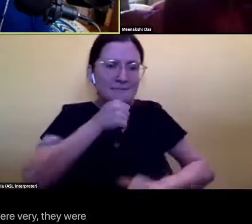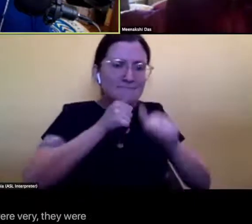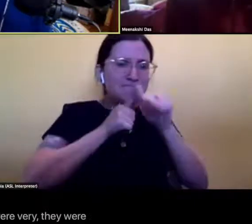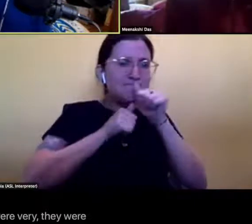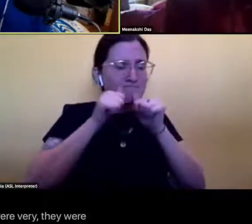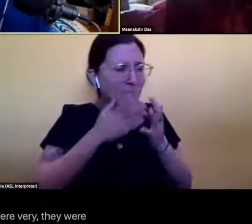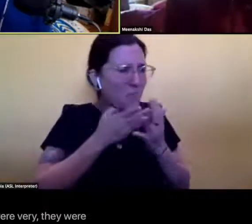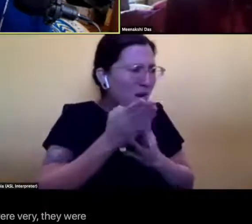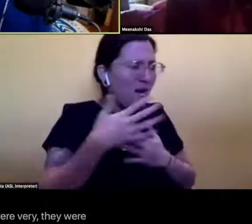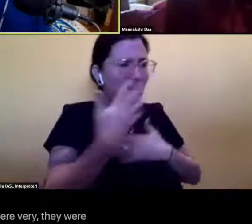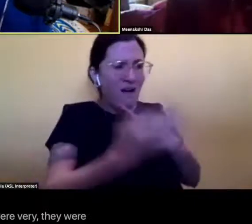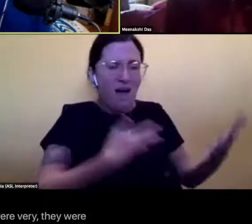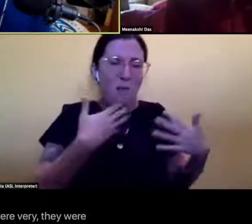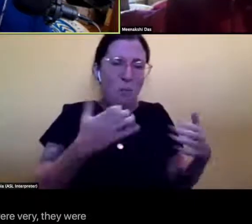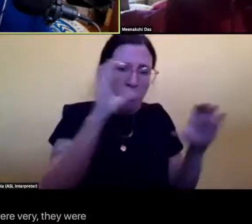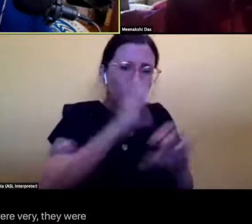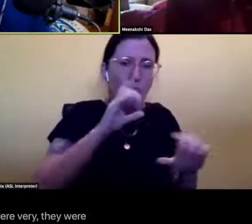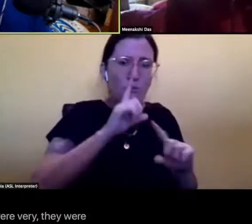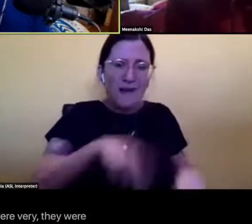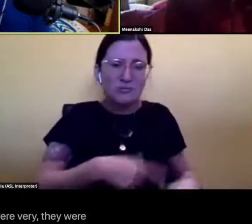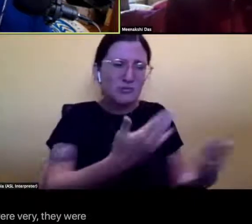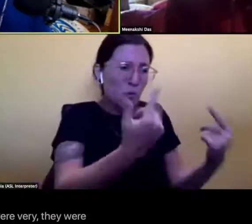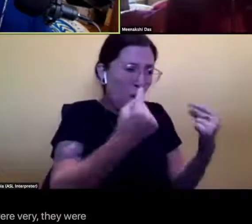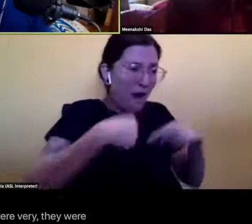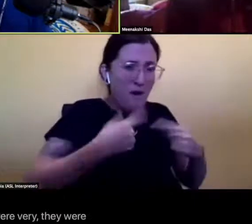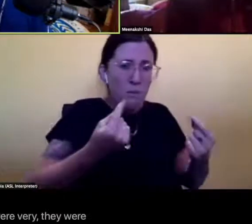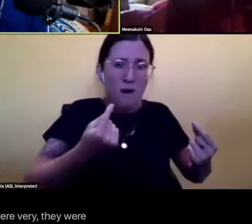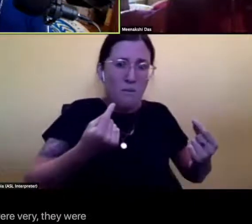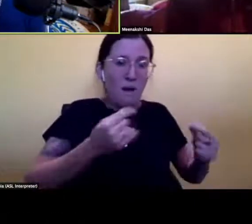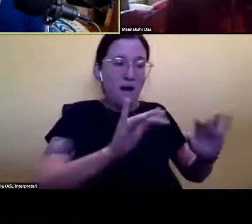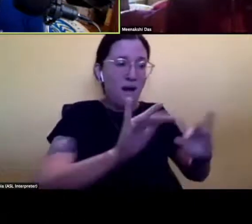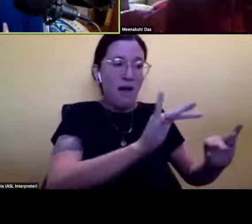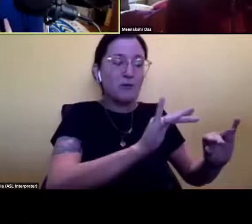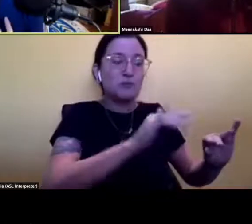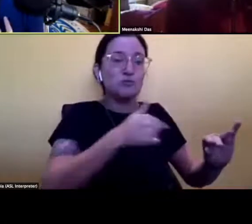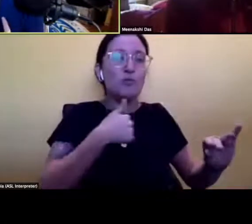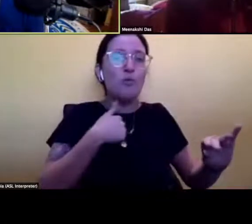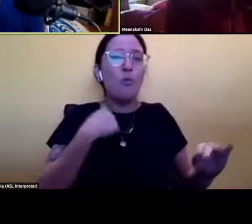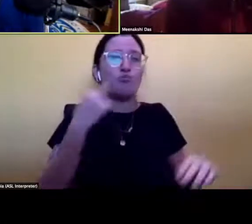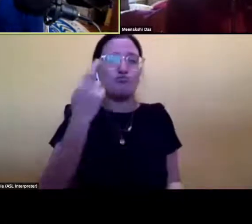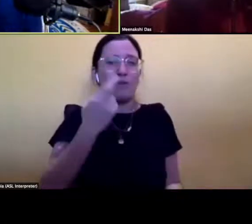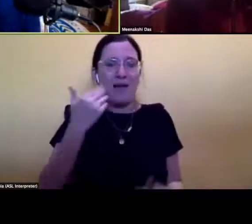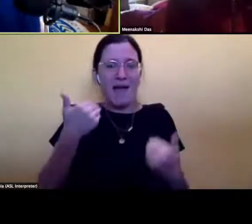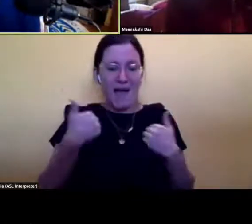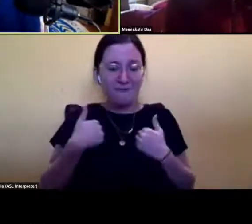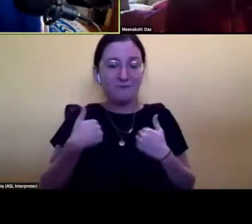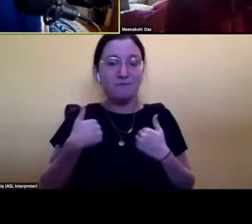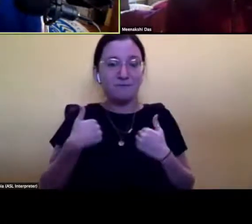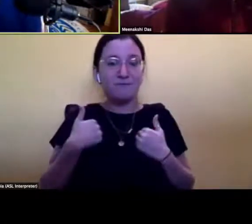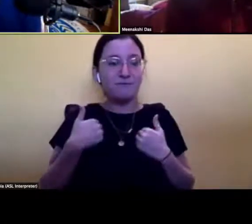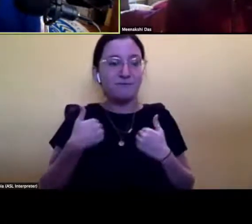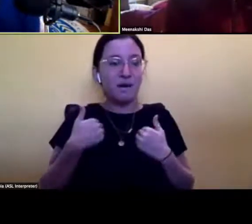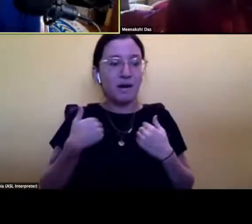I found this parallel between how I was approaching my research and how